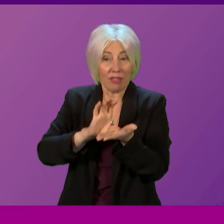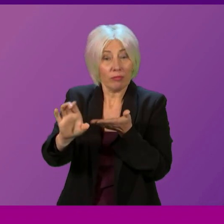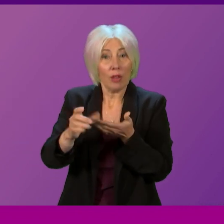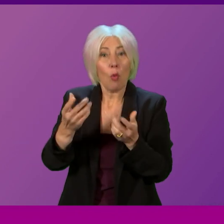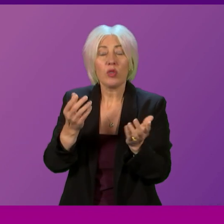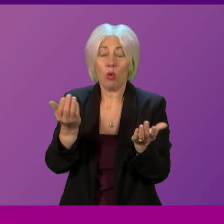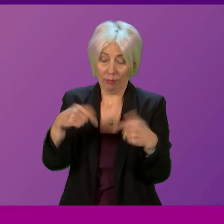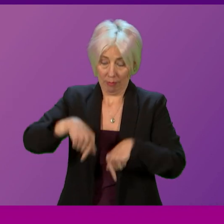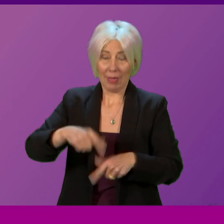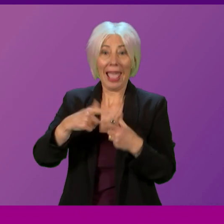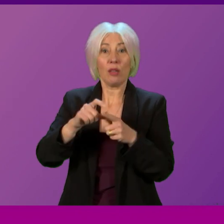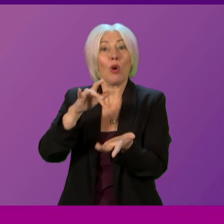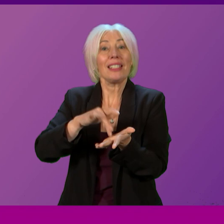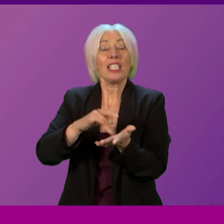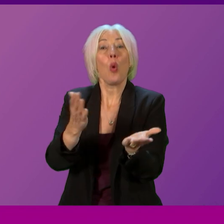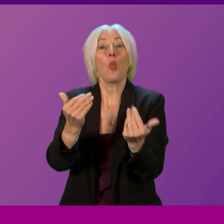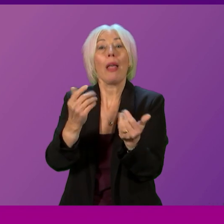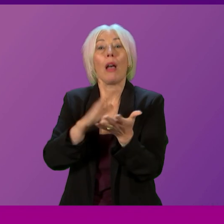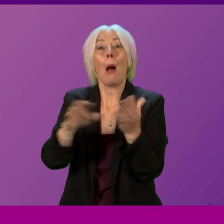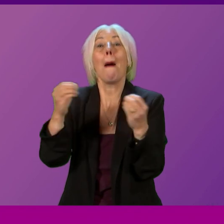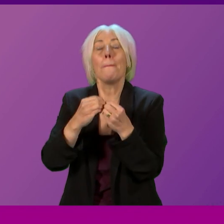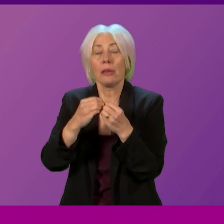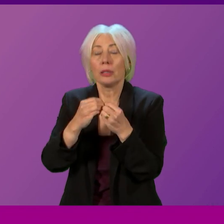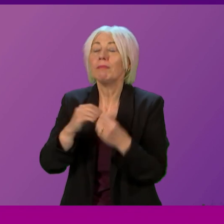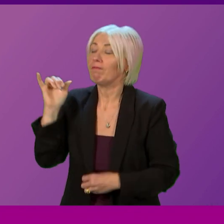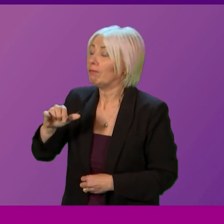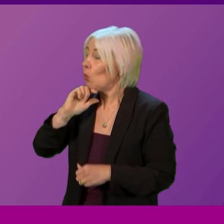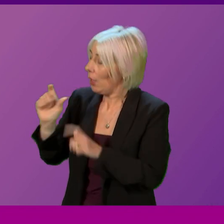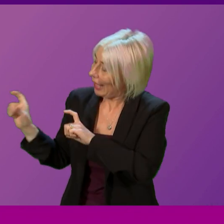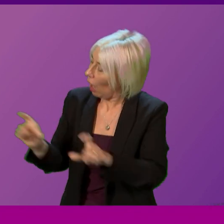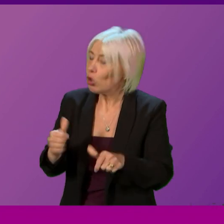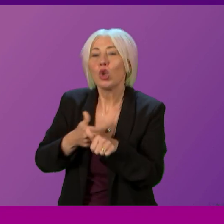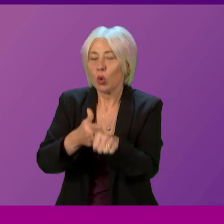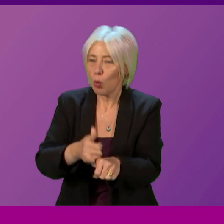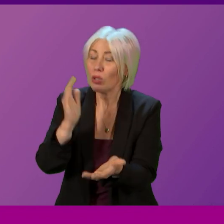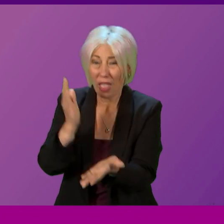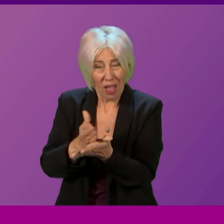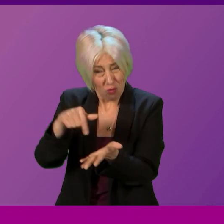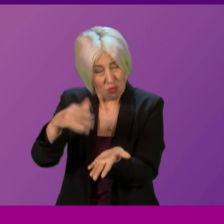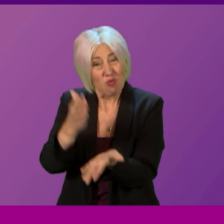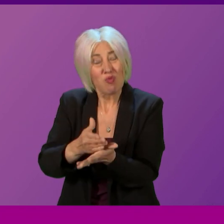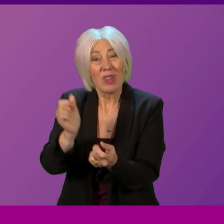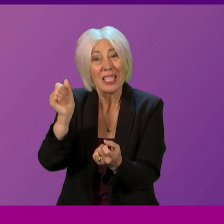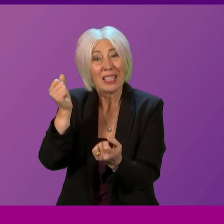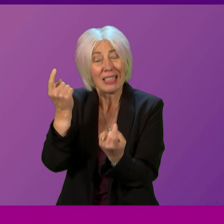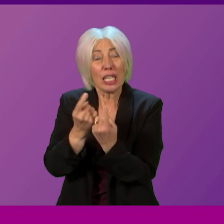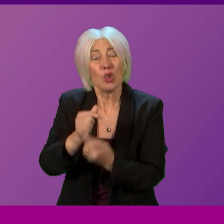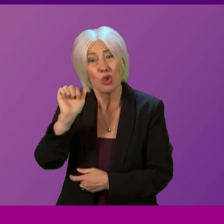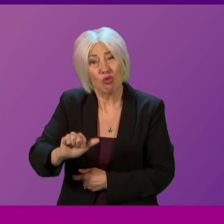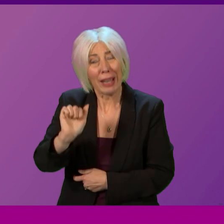Yes, we will continue to provide support. These are very real issues, and Sarah Boyack is right to raise them.